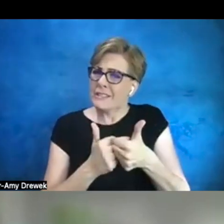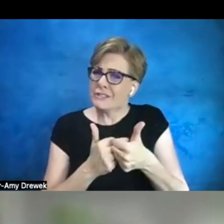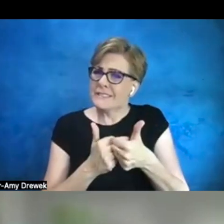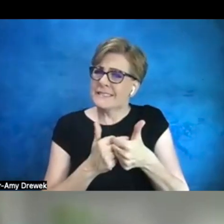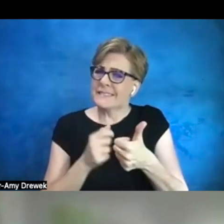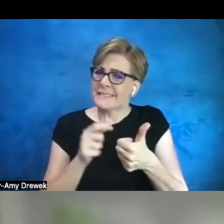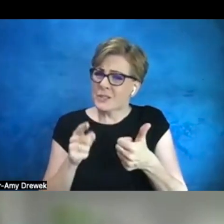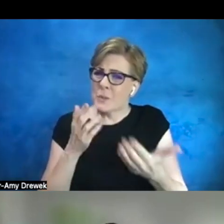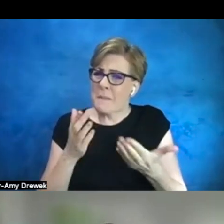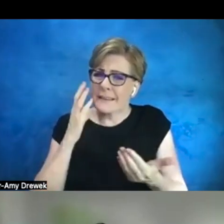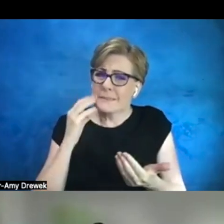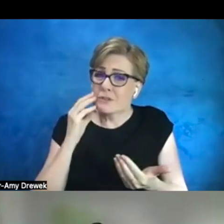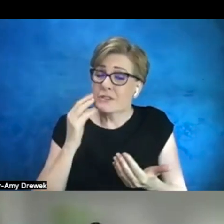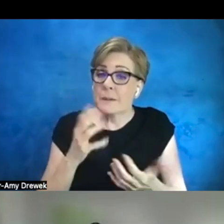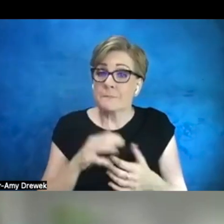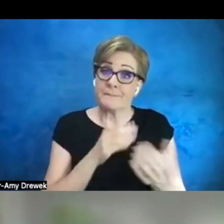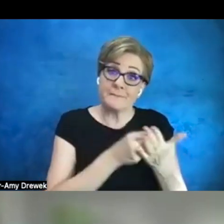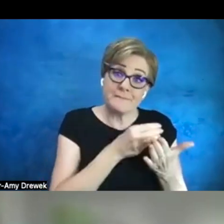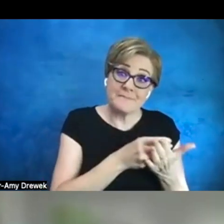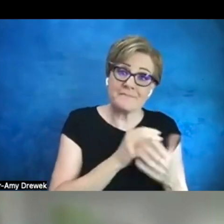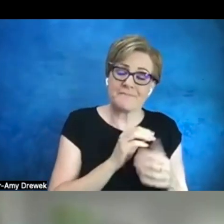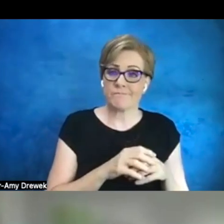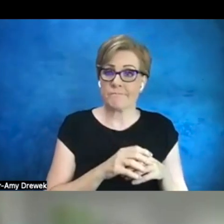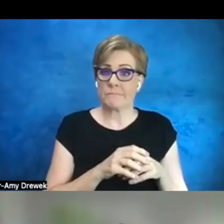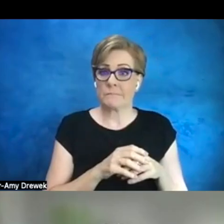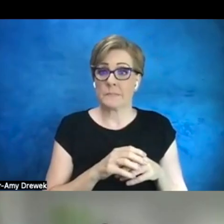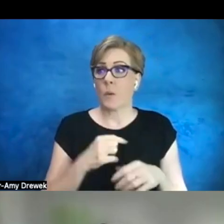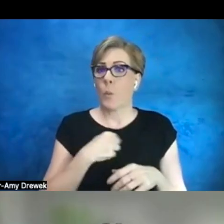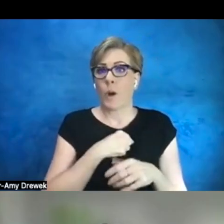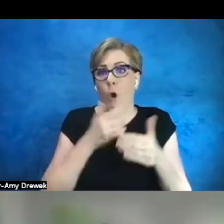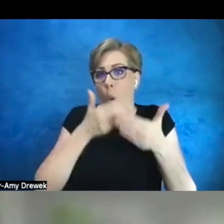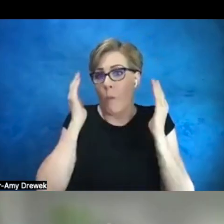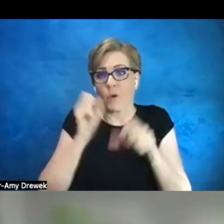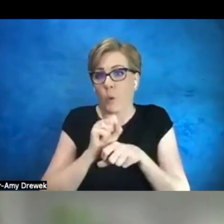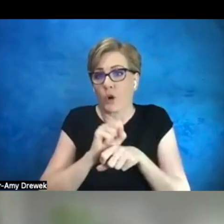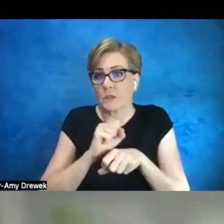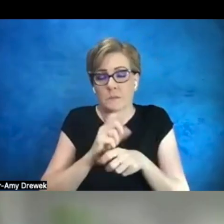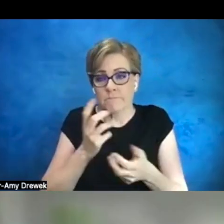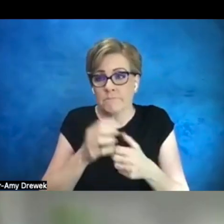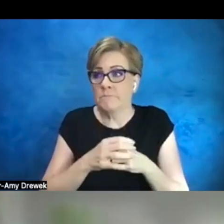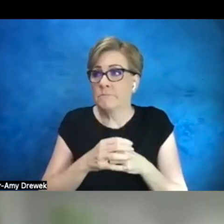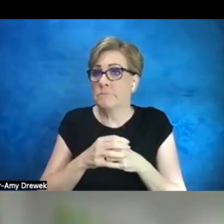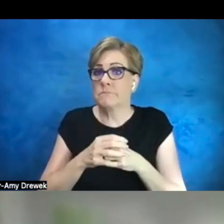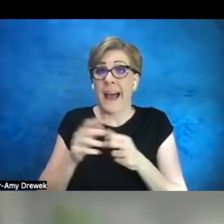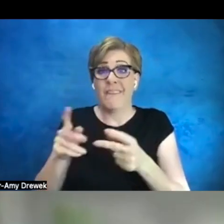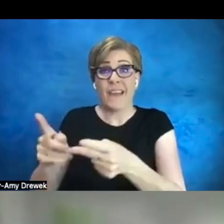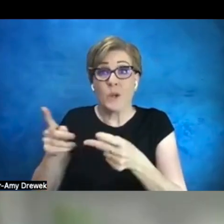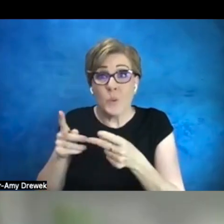it could be finding a venue, or folks who can physically support at the event. So thinking